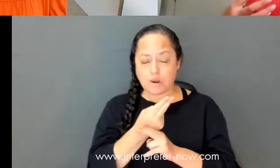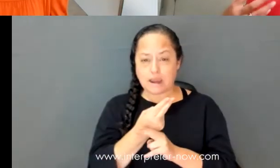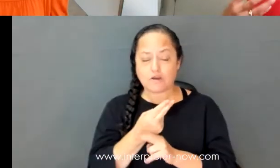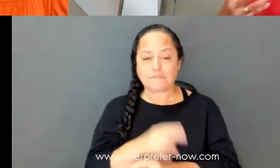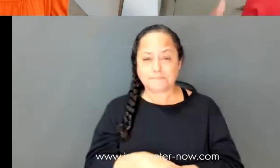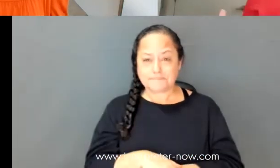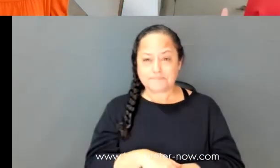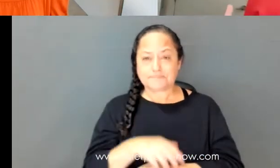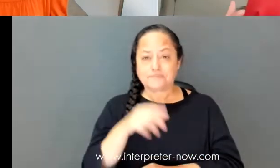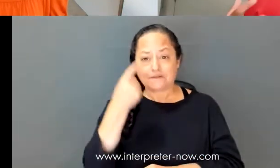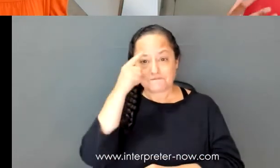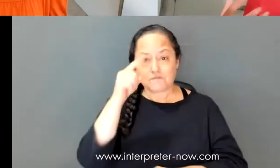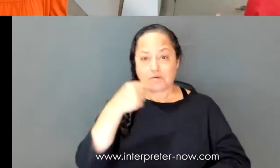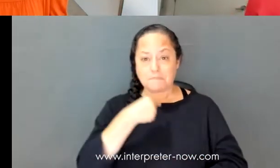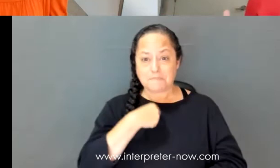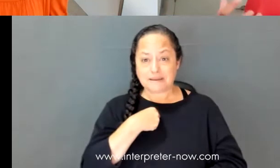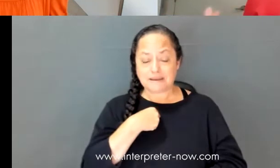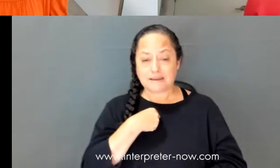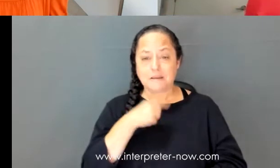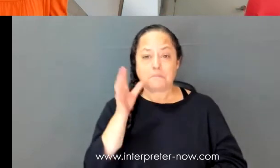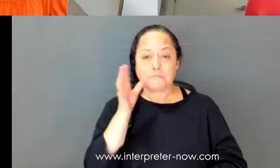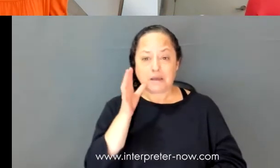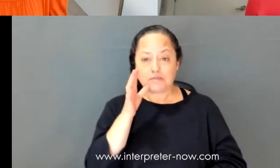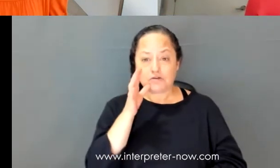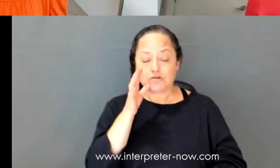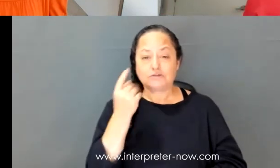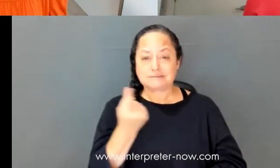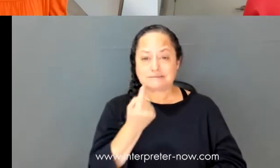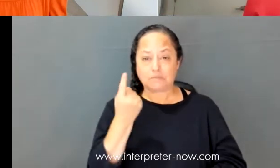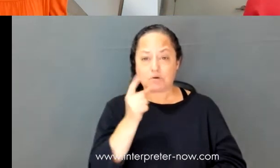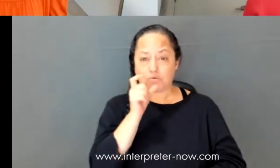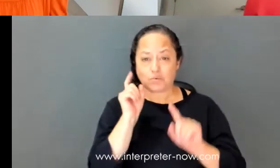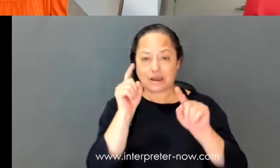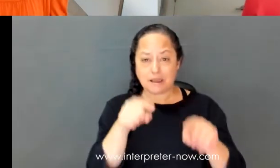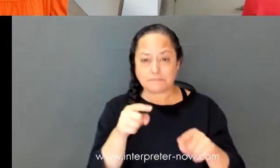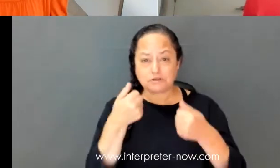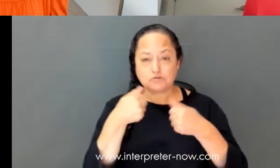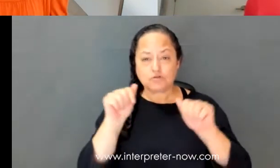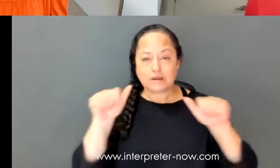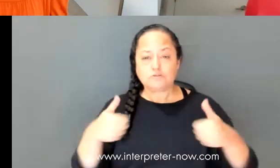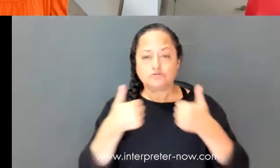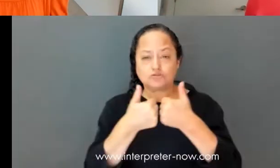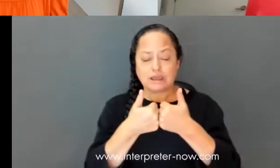And so for me, as a mother, as someone who comes in trying to challenge the gender schema,